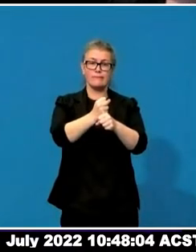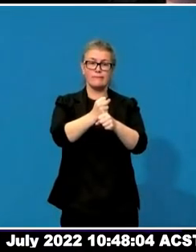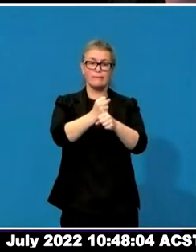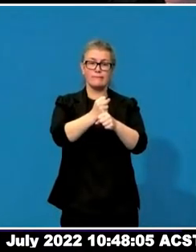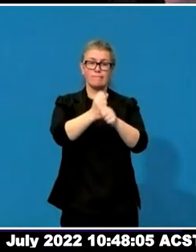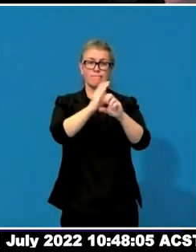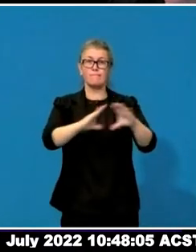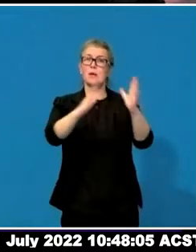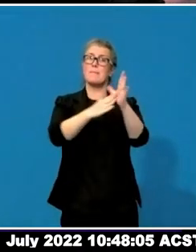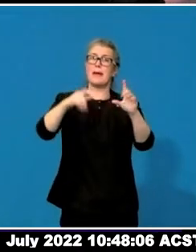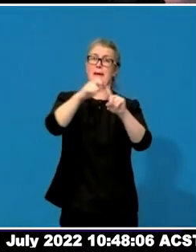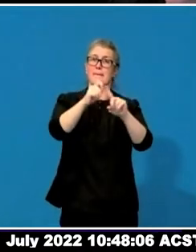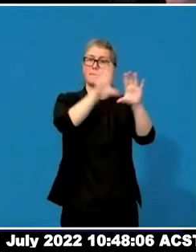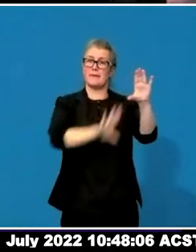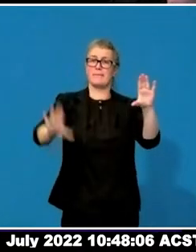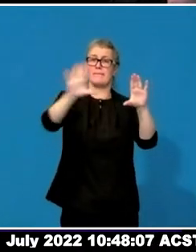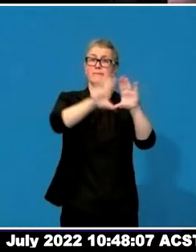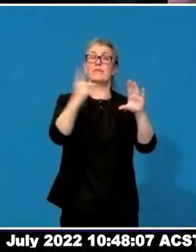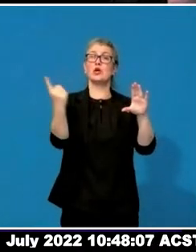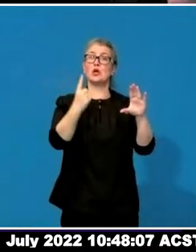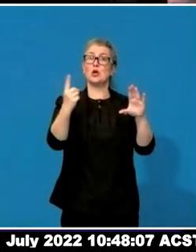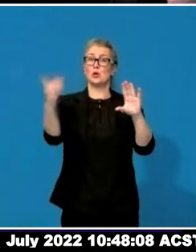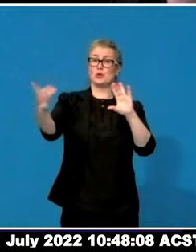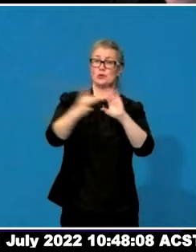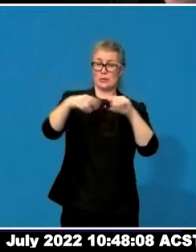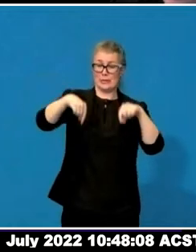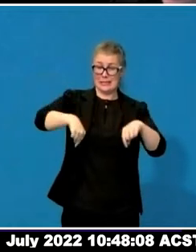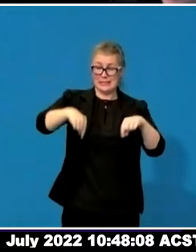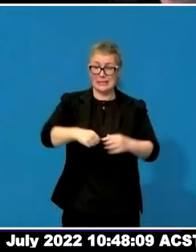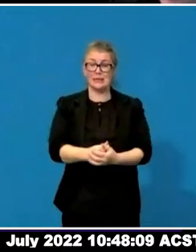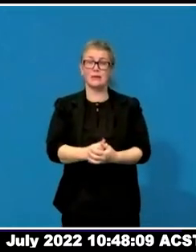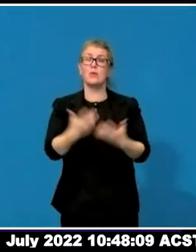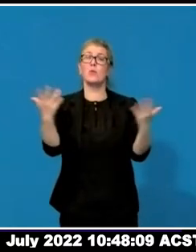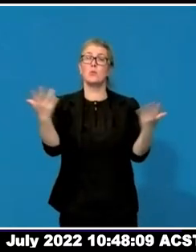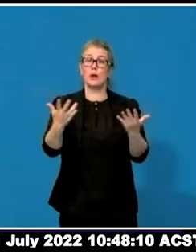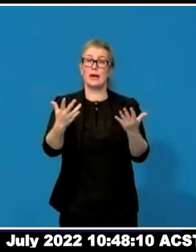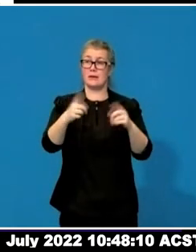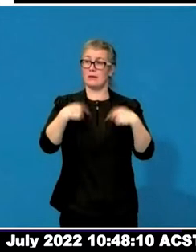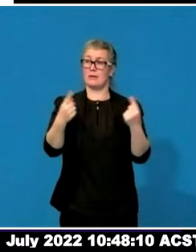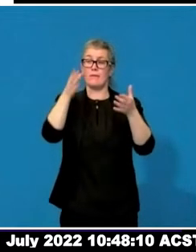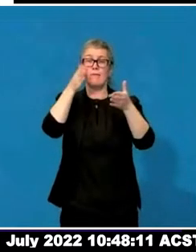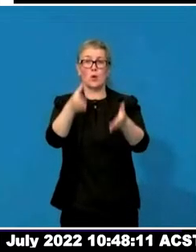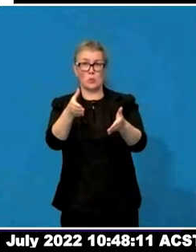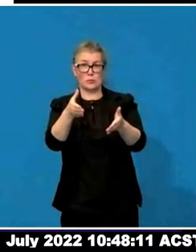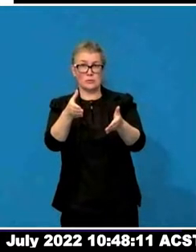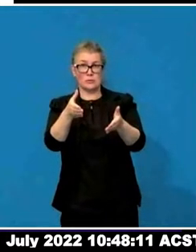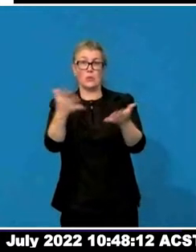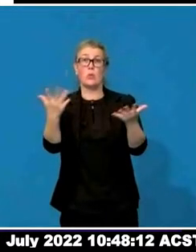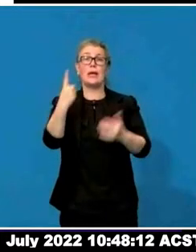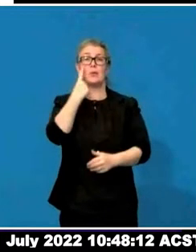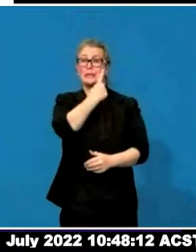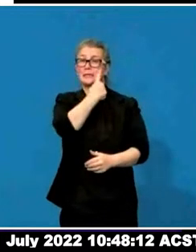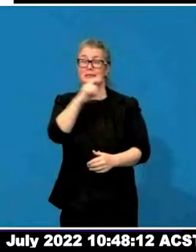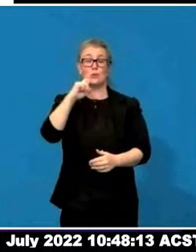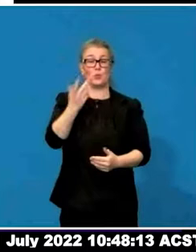to those following this hearing the areas in which witnesses in this particular hearing